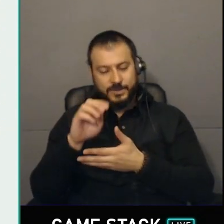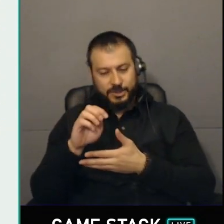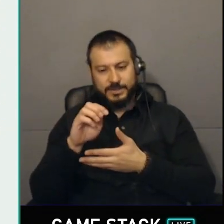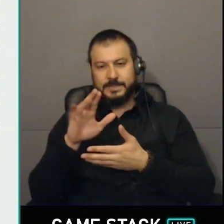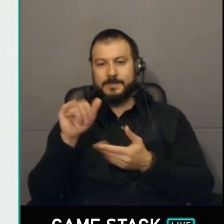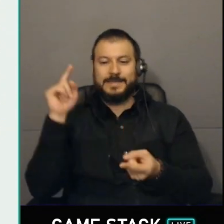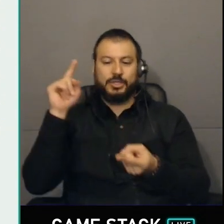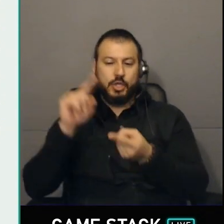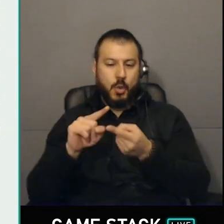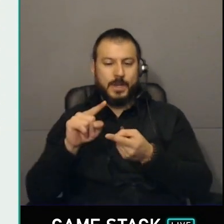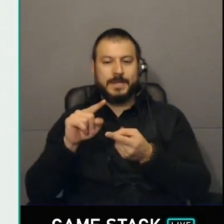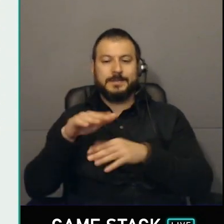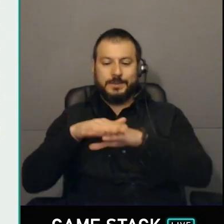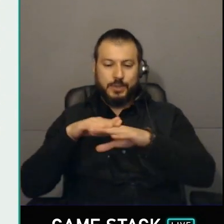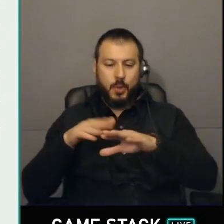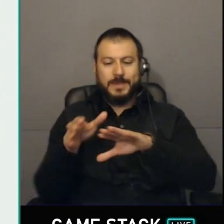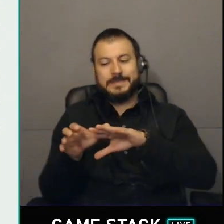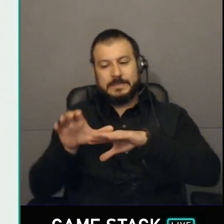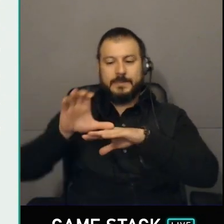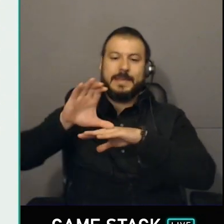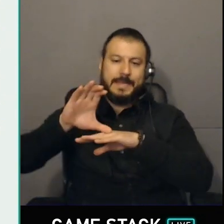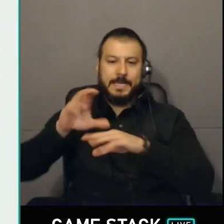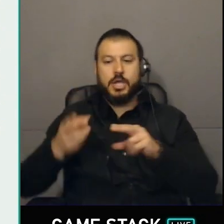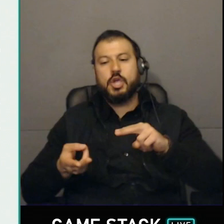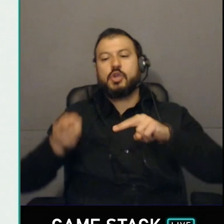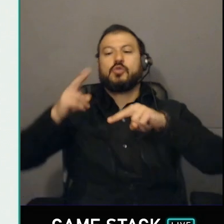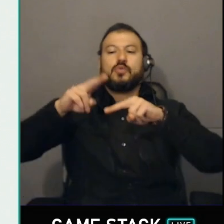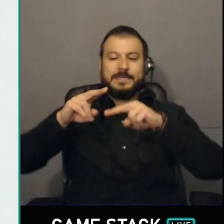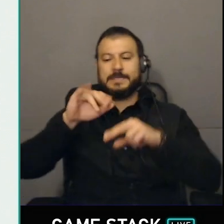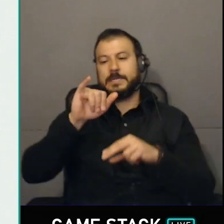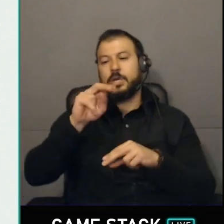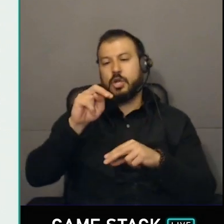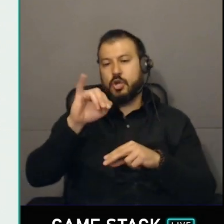increasing inertia, but we still have some residual errors.